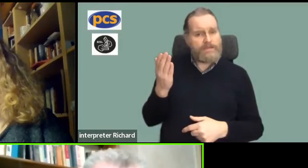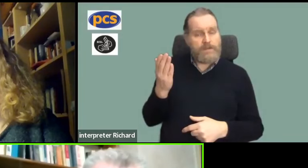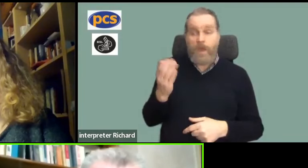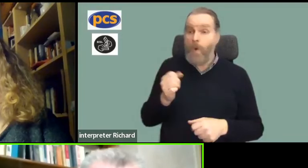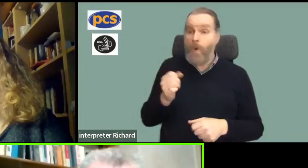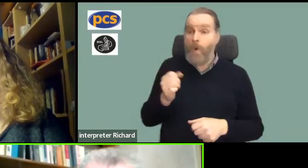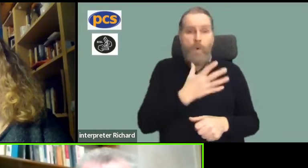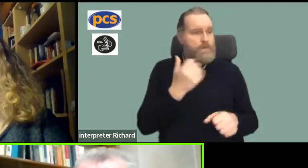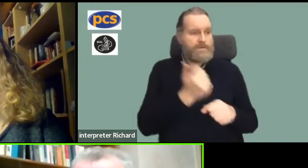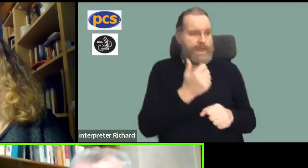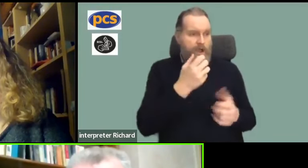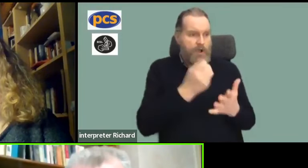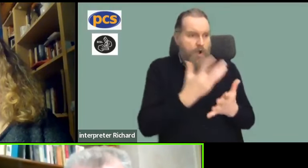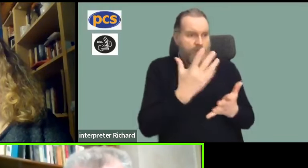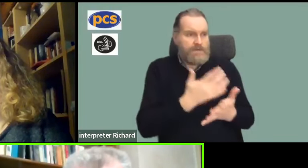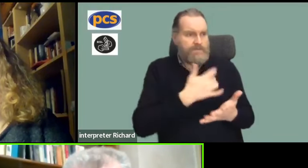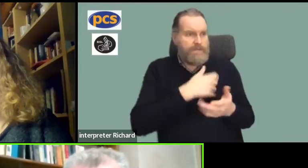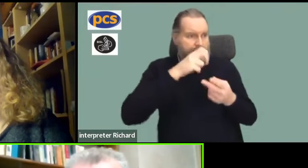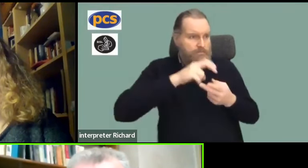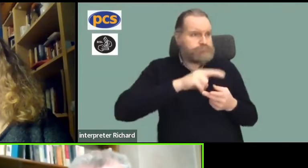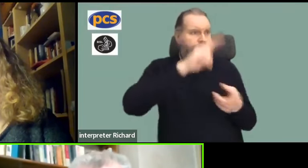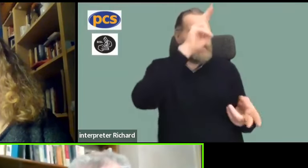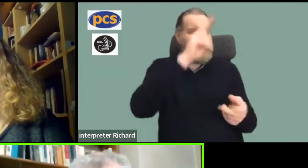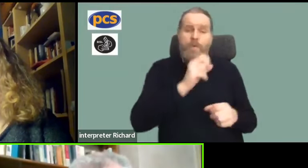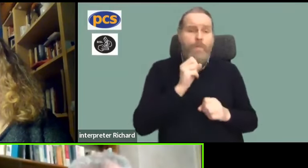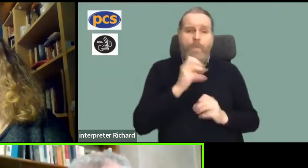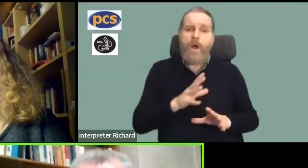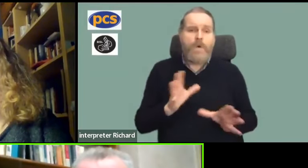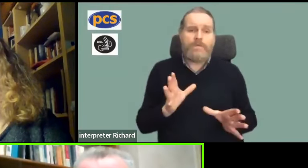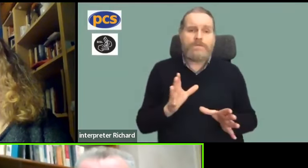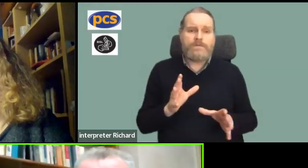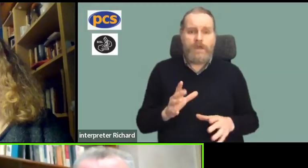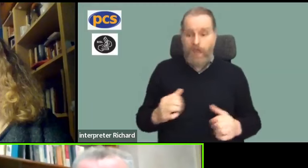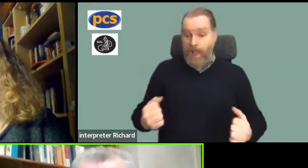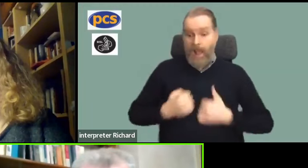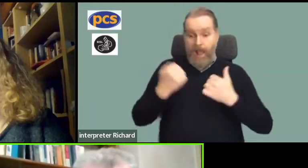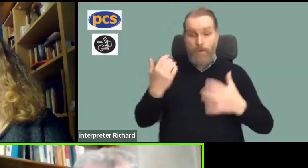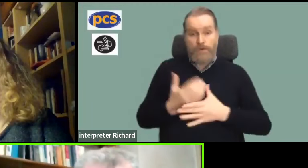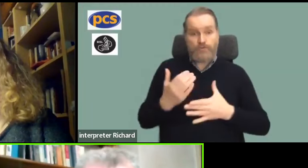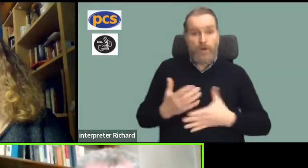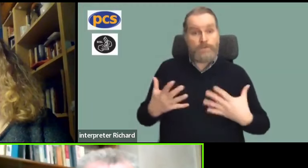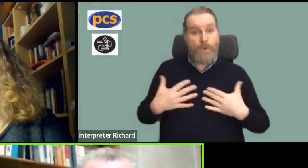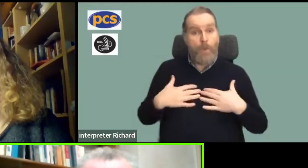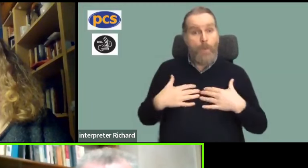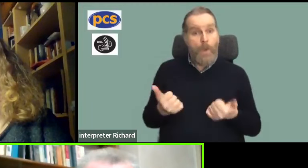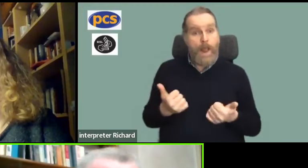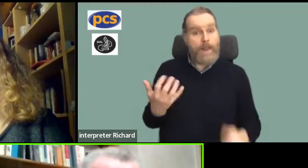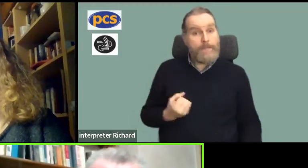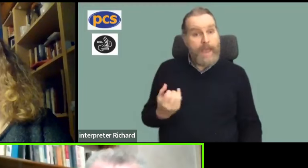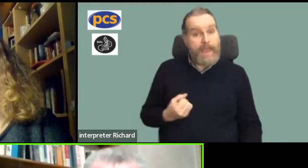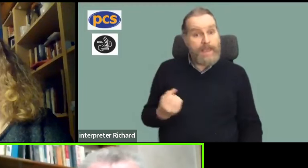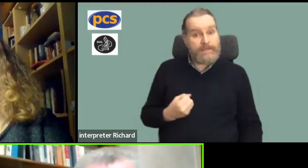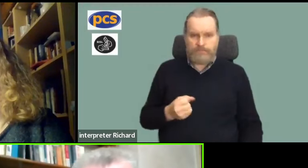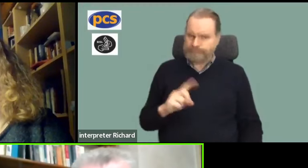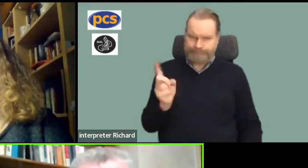pay, raises the pay raises, will raises the pay raises, will not cause a spiral in spiral in inflation under spiral in inflation, and the public sector is not well paid, and access lly